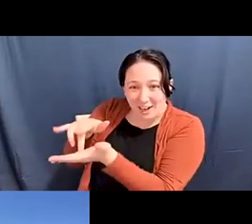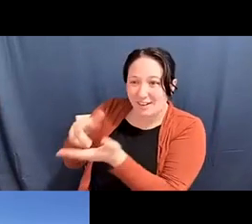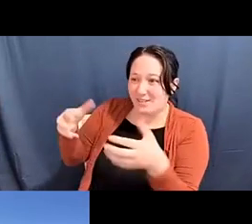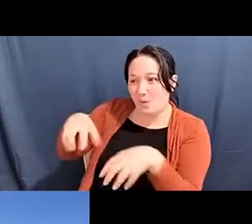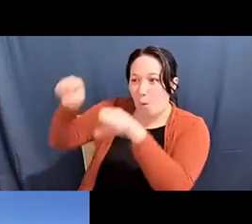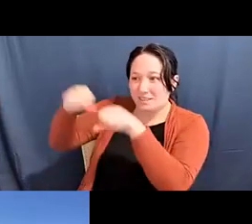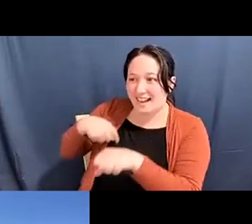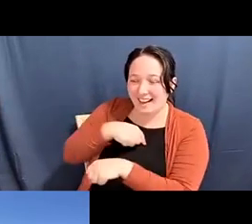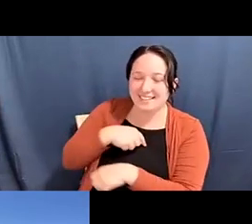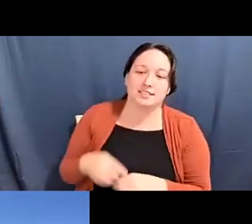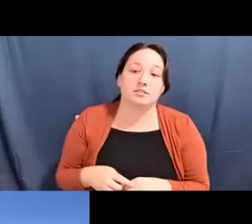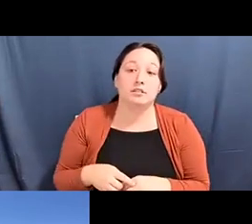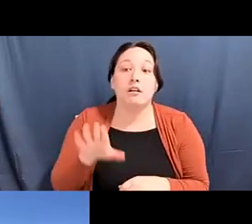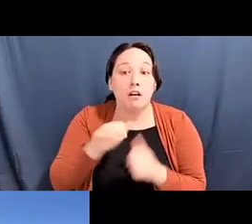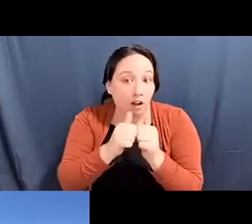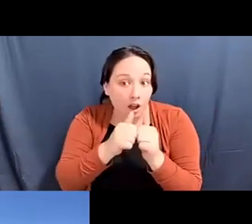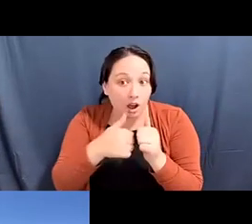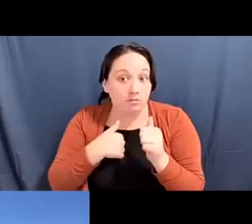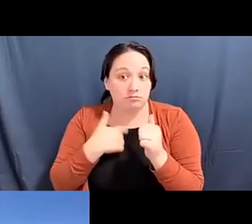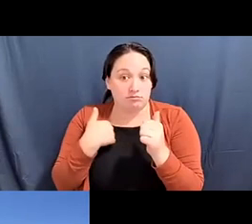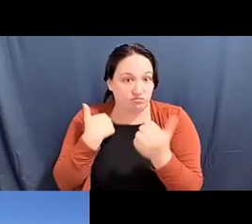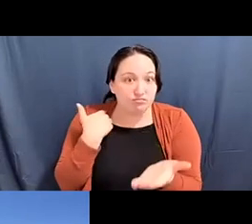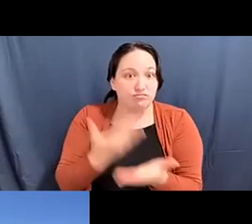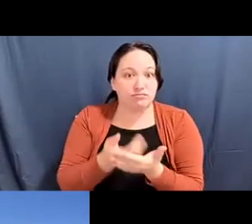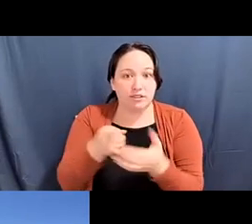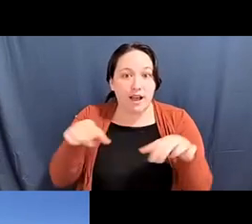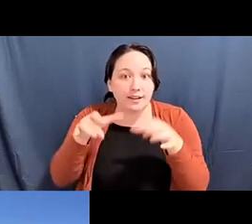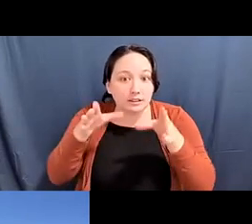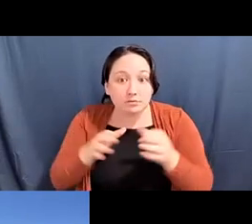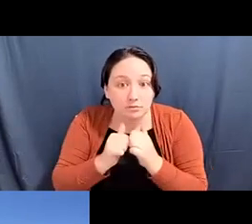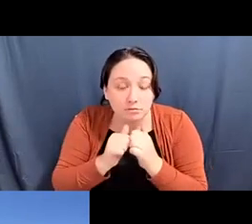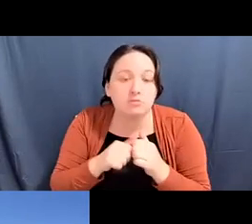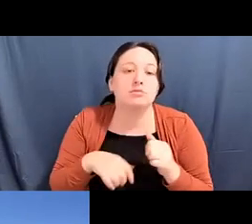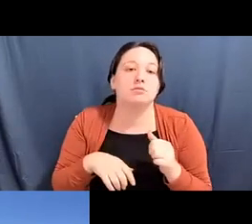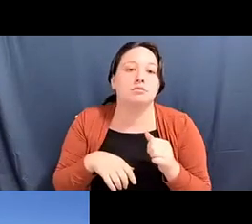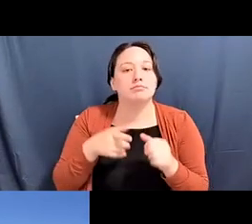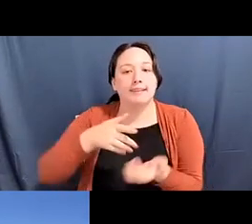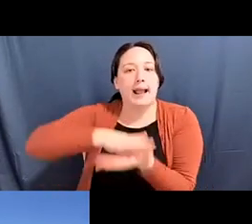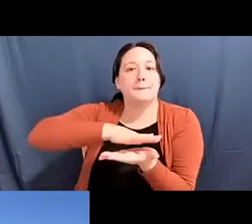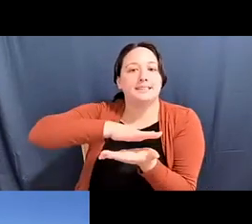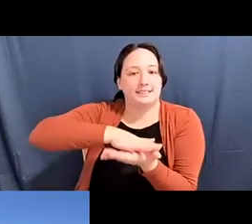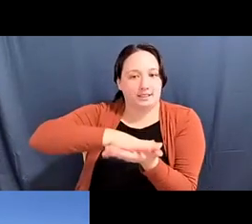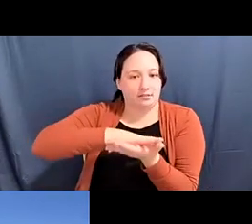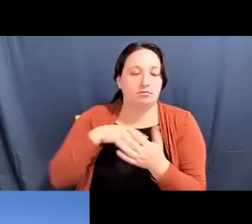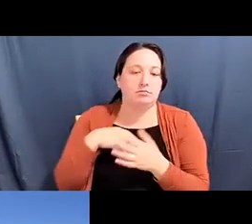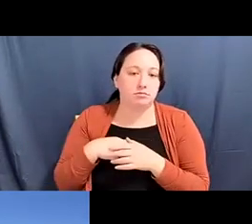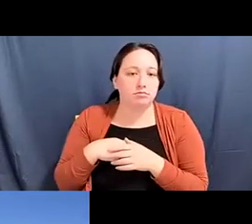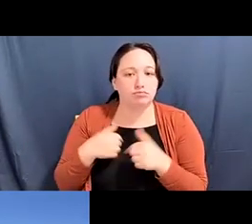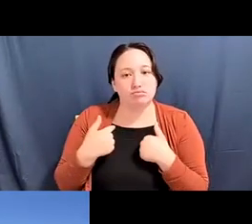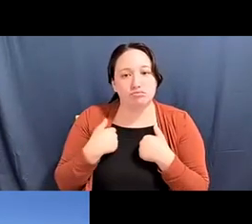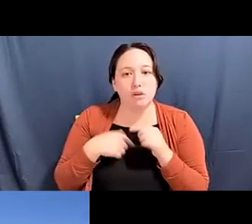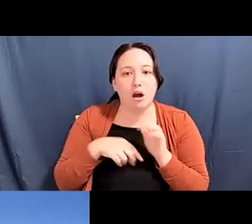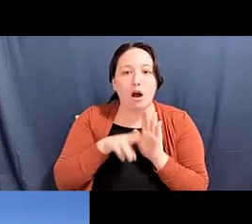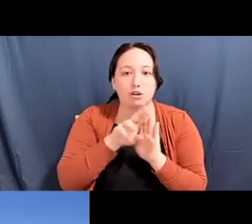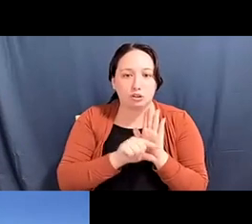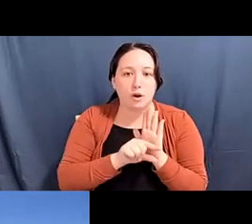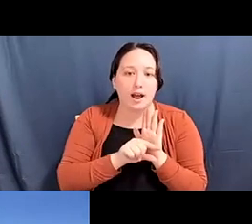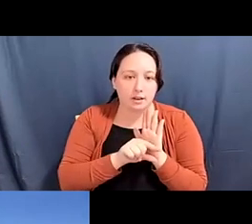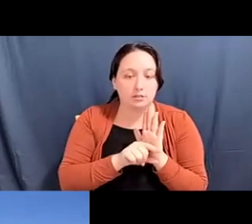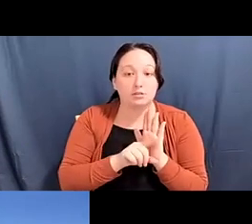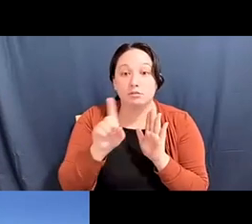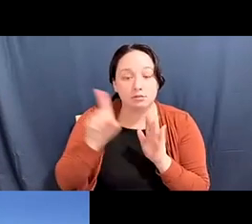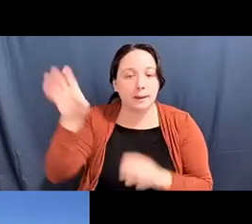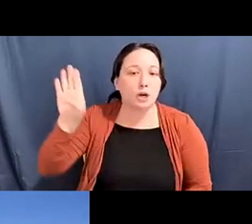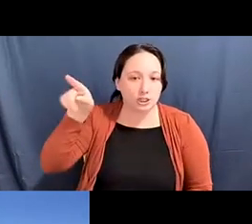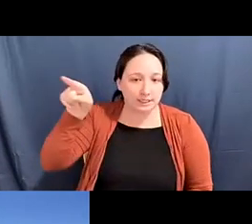Katherine Lee: So how I got into activism was actually through campus activism, so as a... as an undergraduate when I was at Berkeley I had the opportunity to...